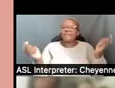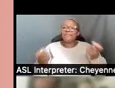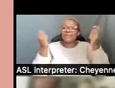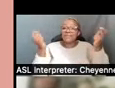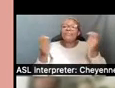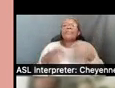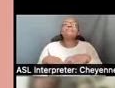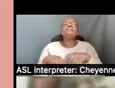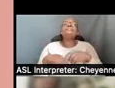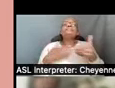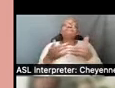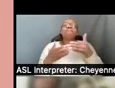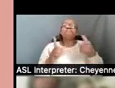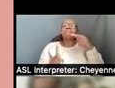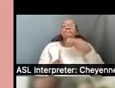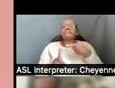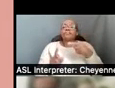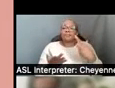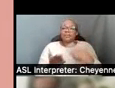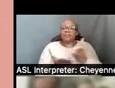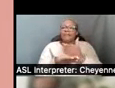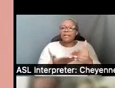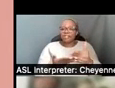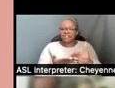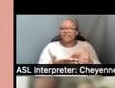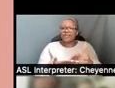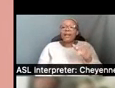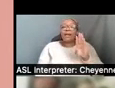But I wanted to talk about budget. Budget, budget, budget.